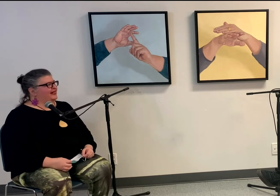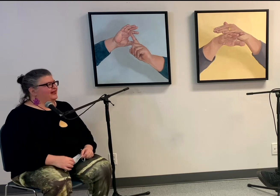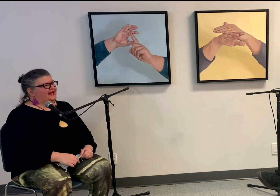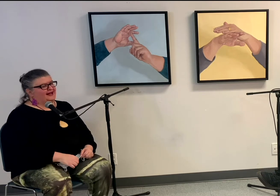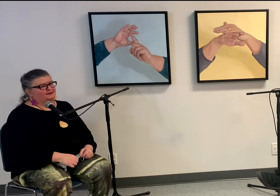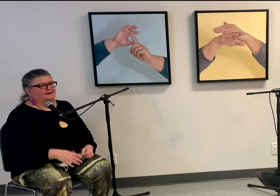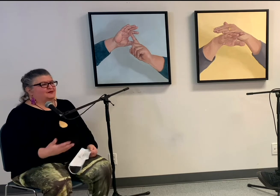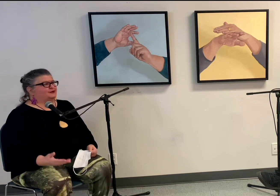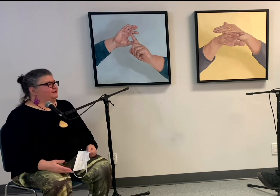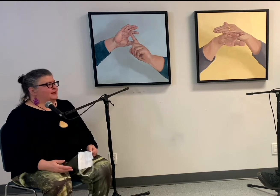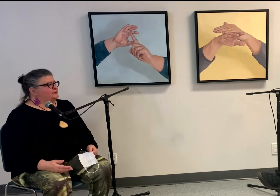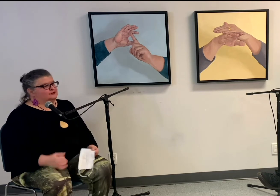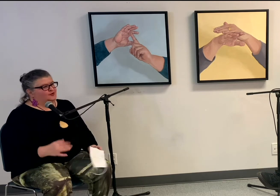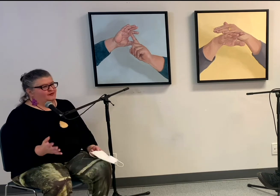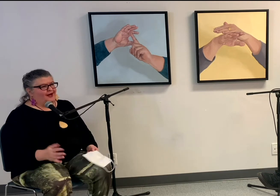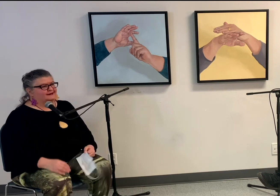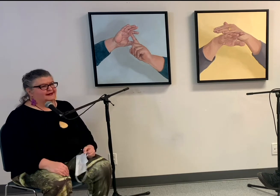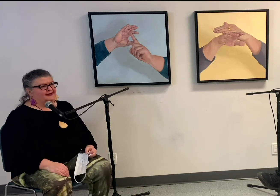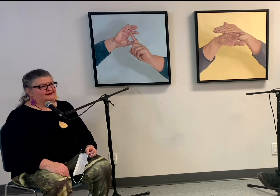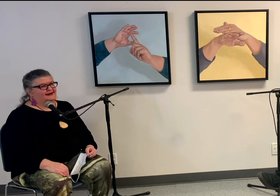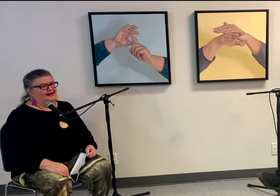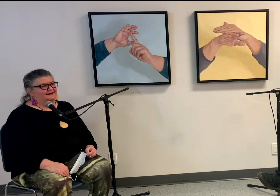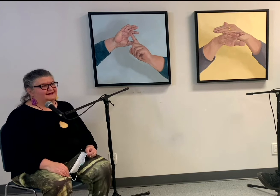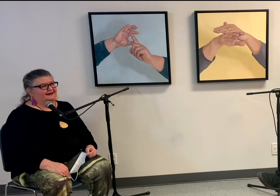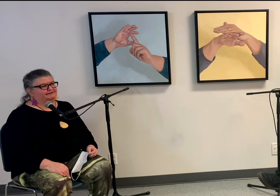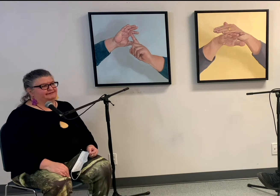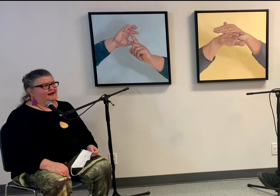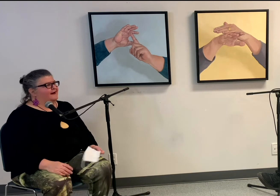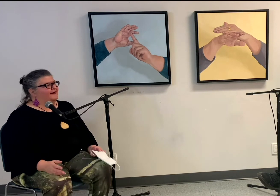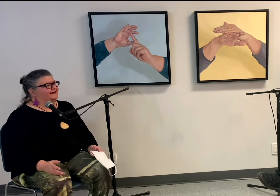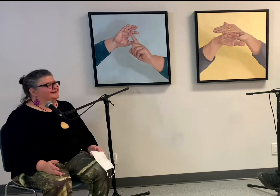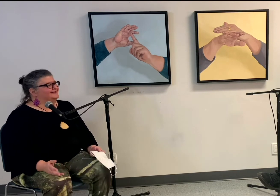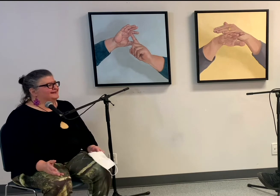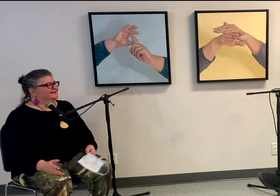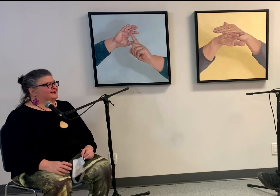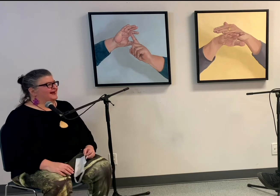And then I'm speaking with the receptionist who has no idea. And it's like, uh, yeah.